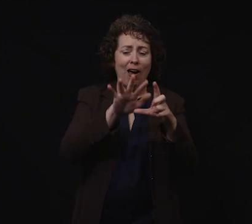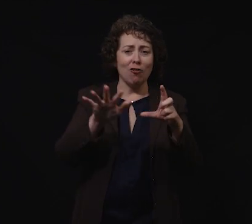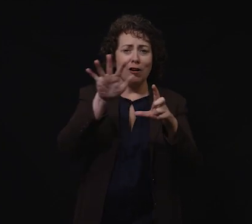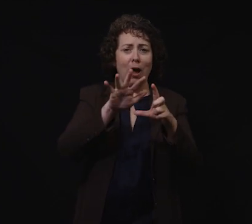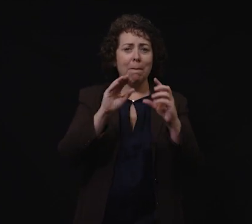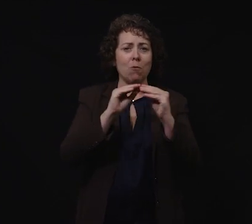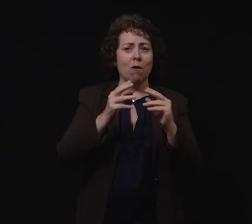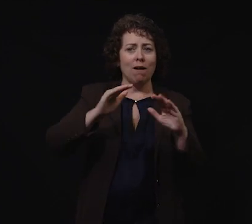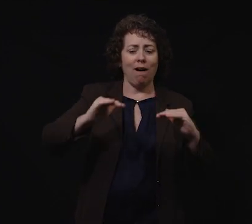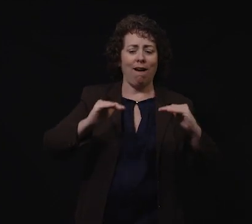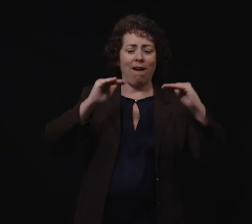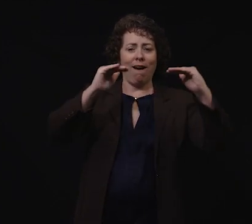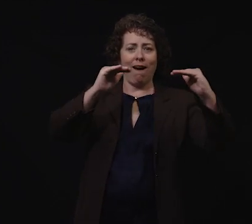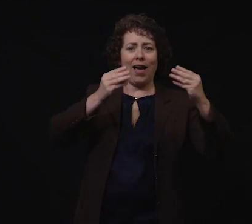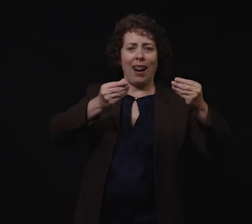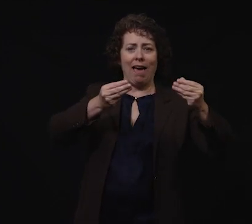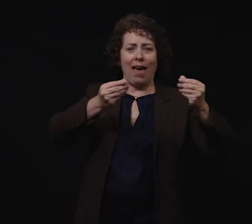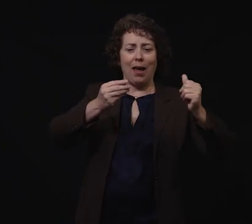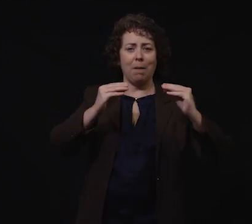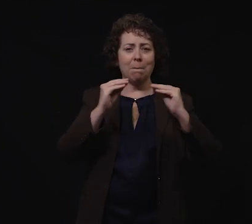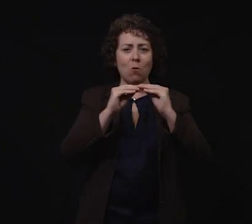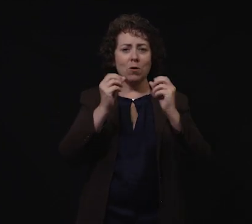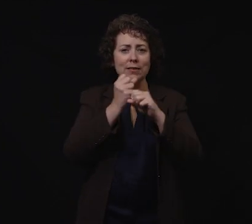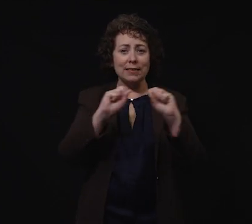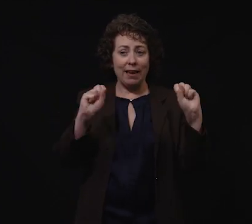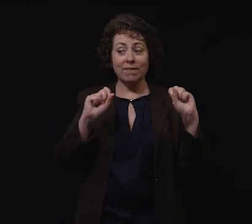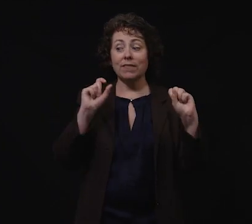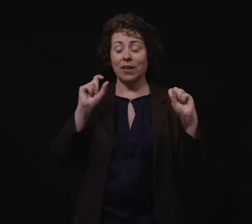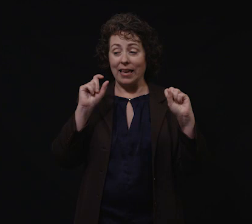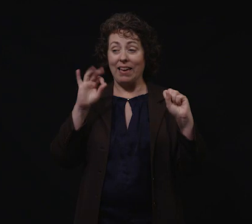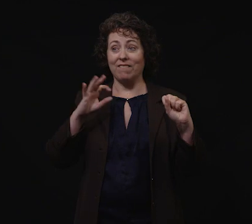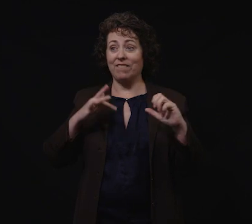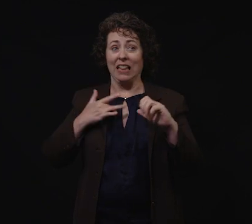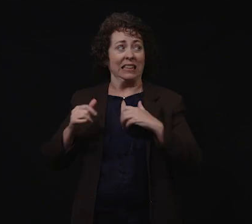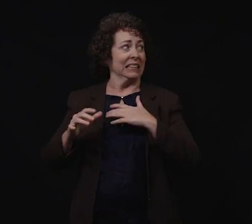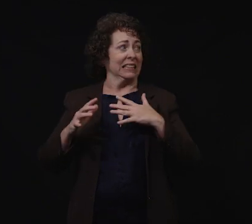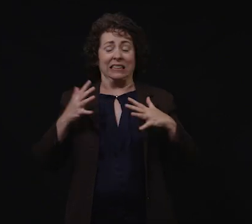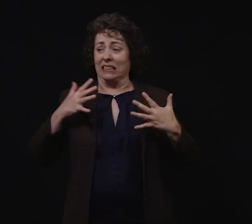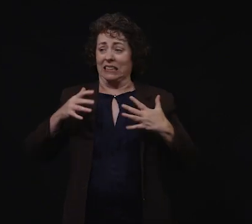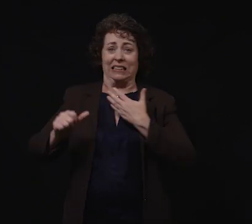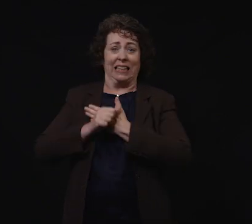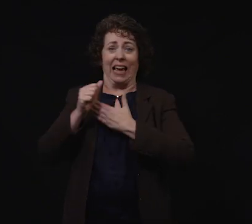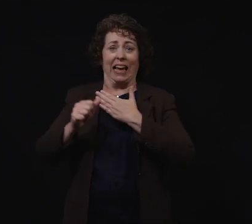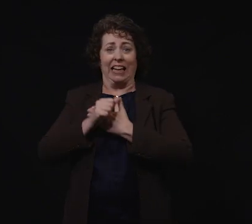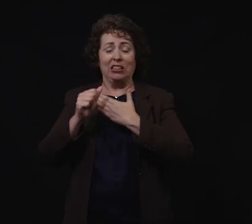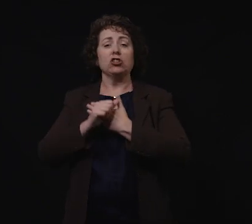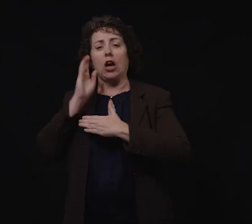They will relocate with friends if they if they truly feel threatened folks really have to